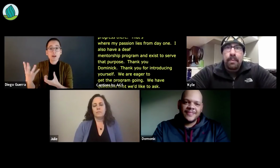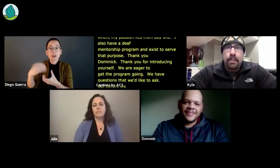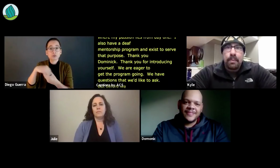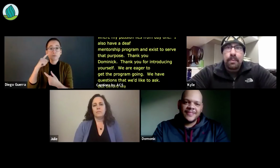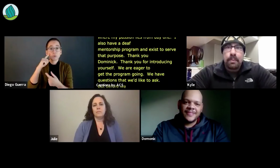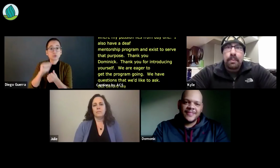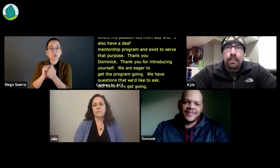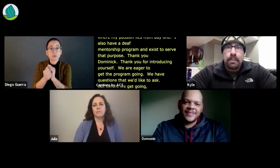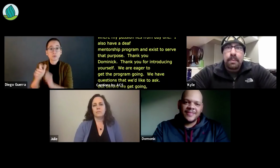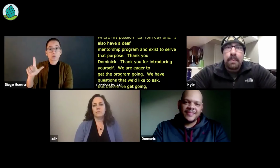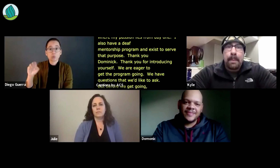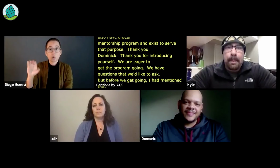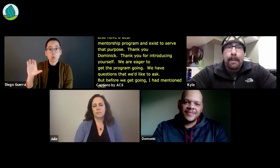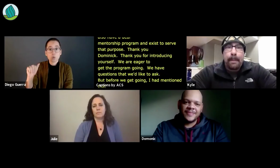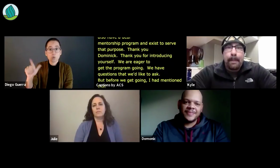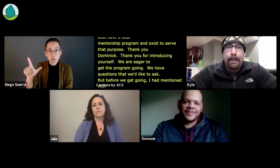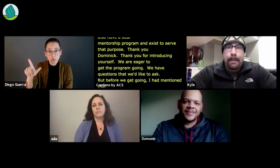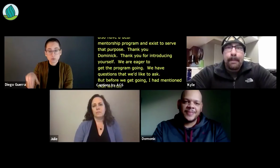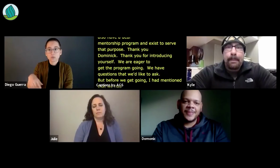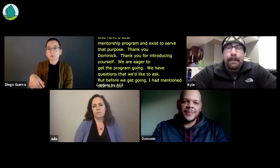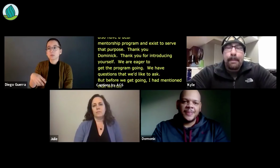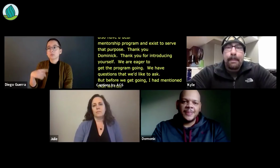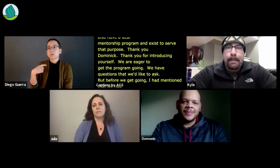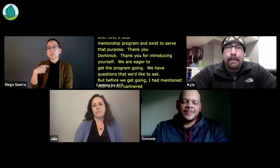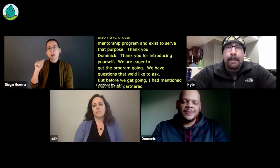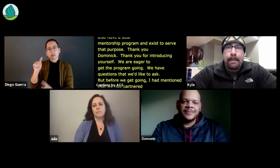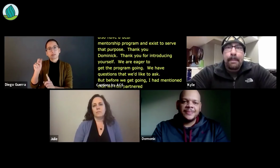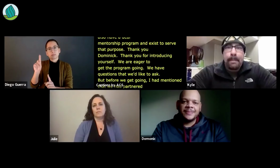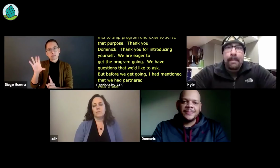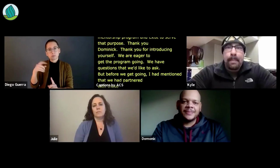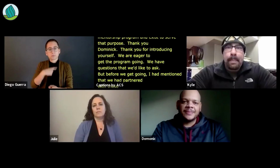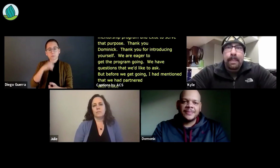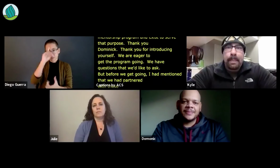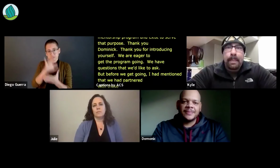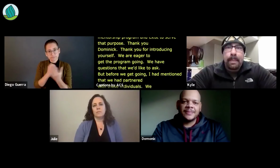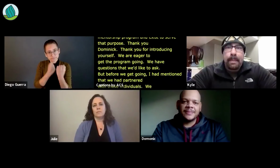We have a program at NDC called Engage for Change.